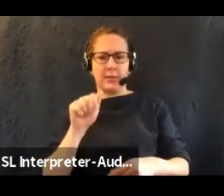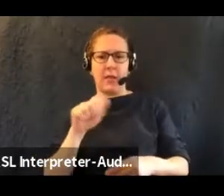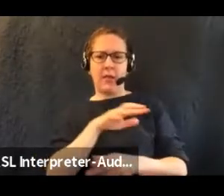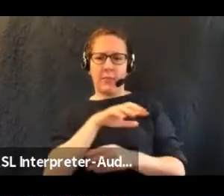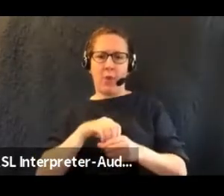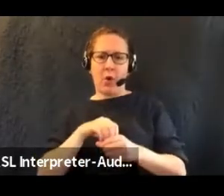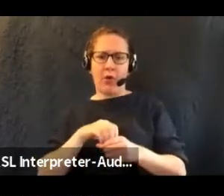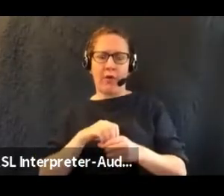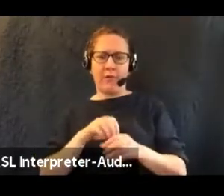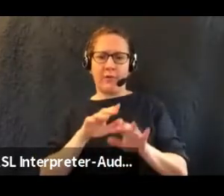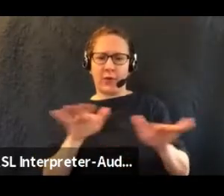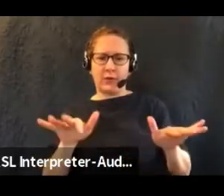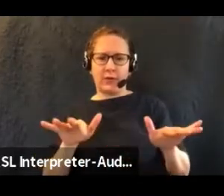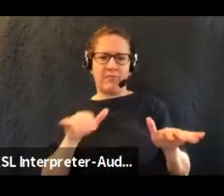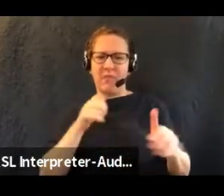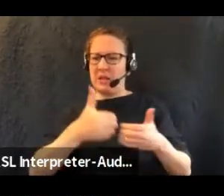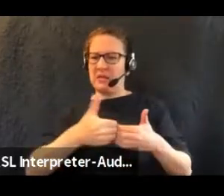not something that's separate from it.